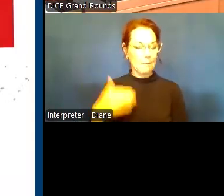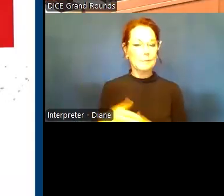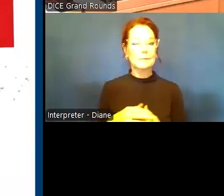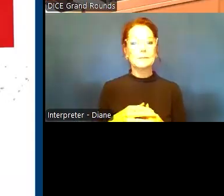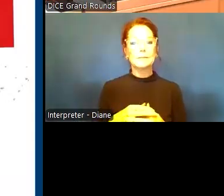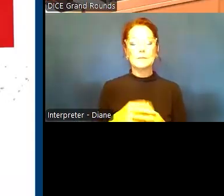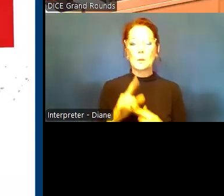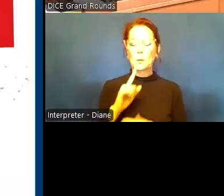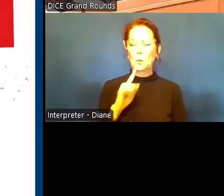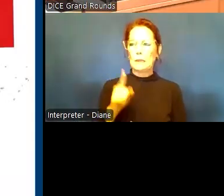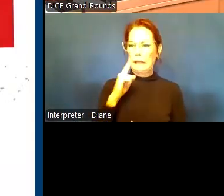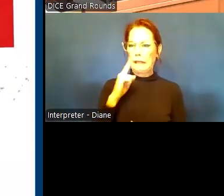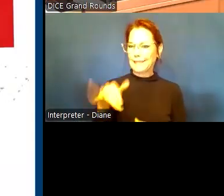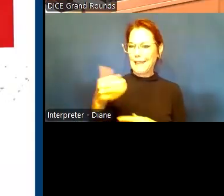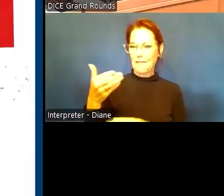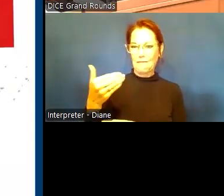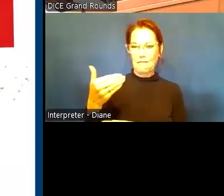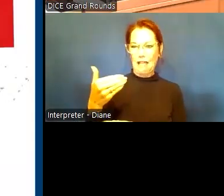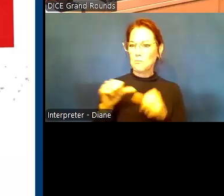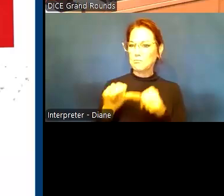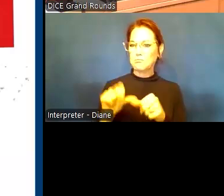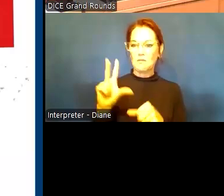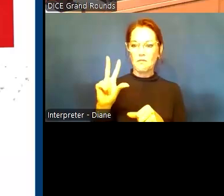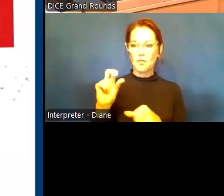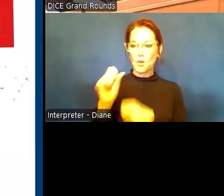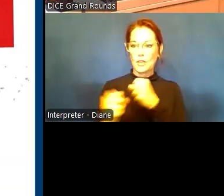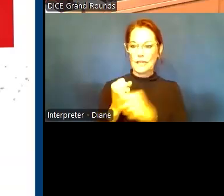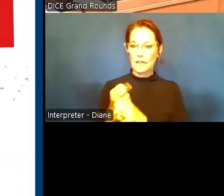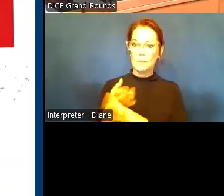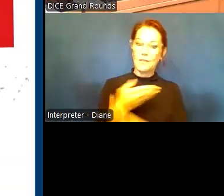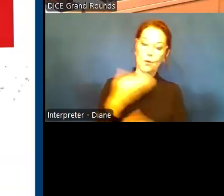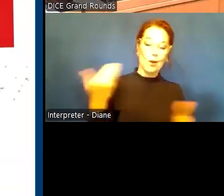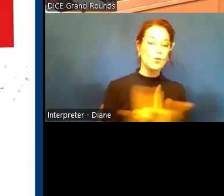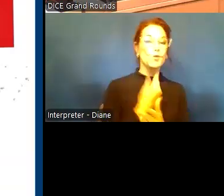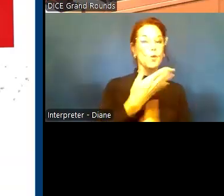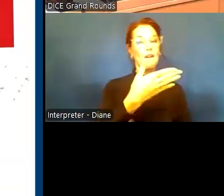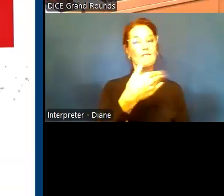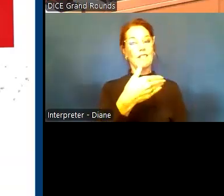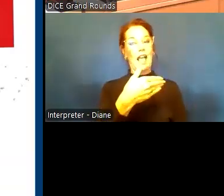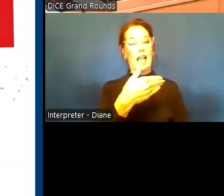for maybe 30 years before for the current flag which is for the Socialist Republic of Vietnam